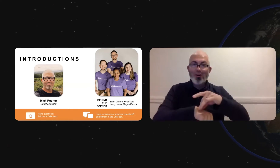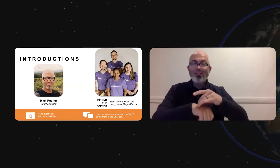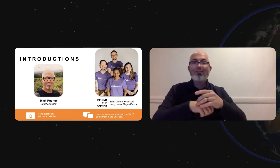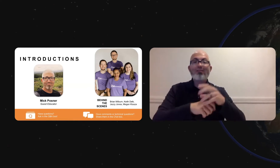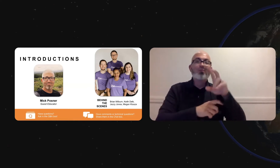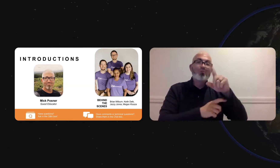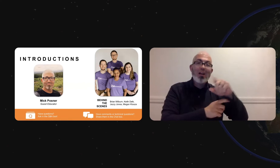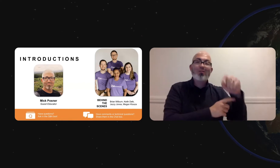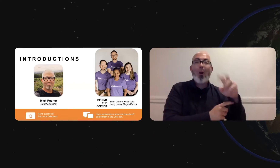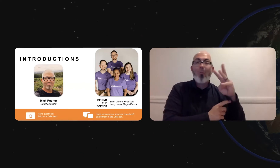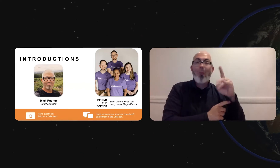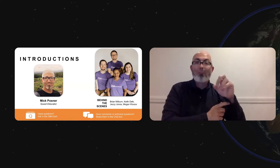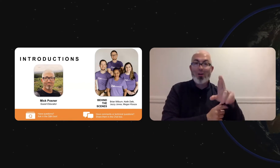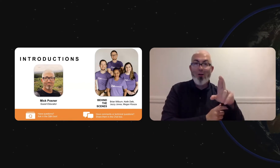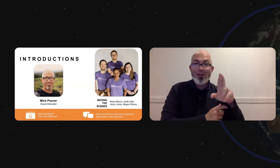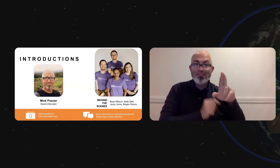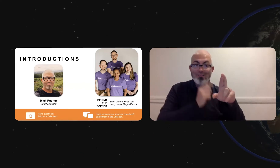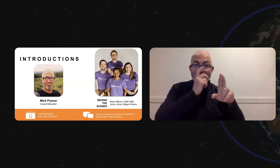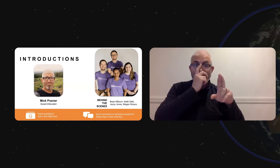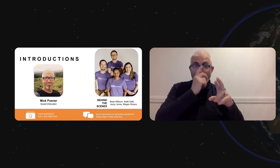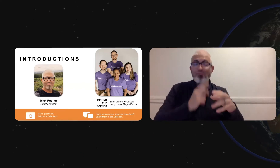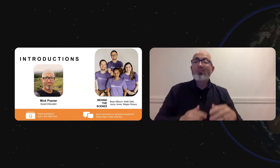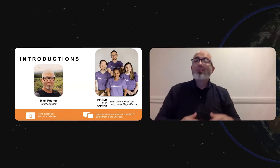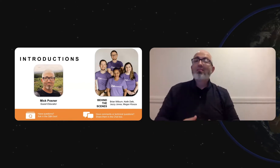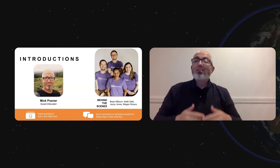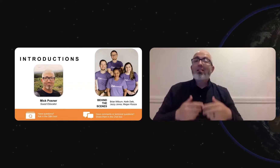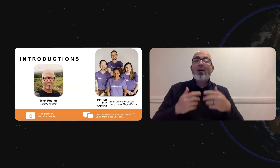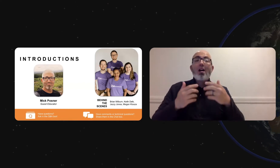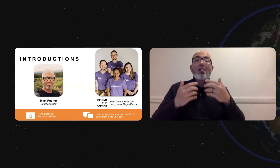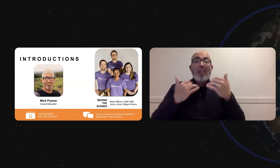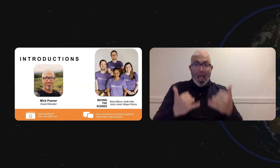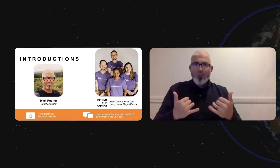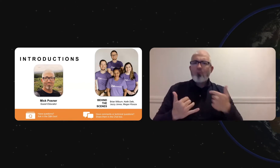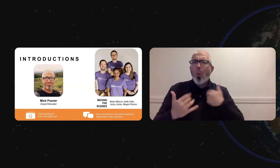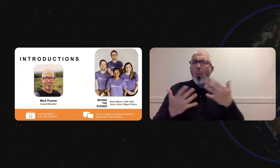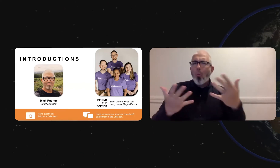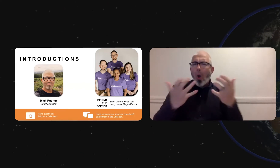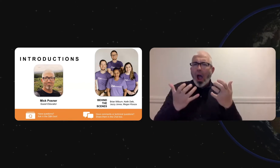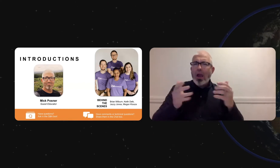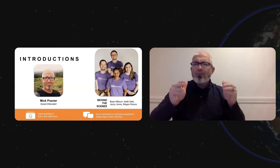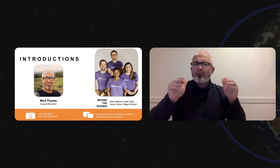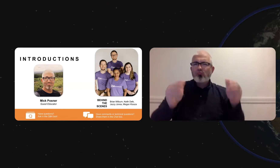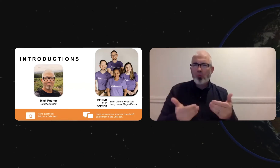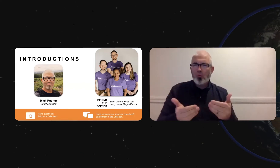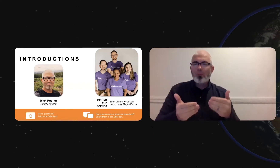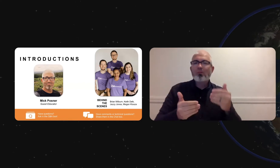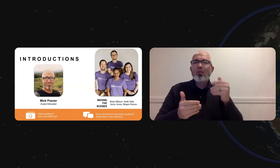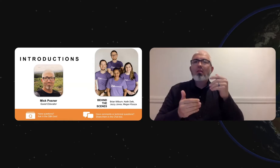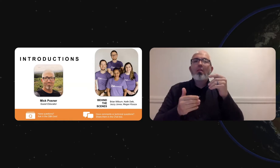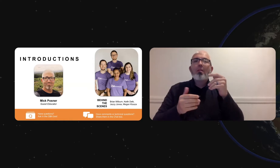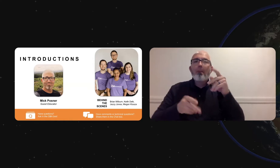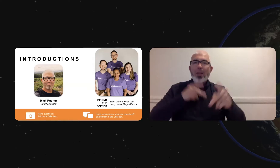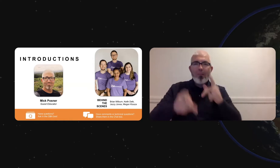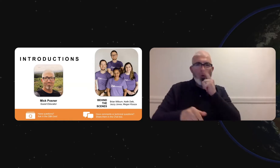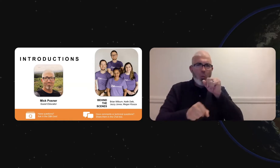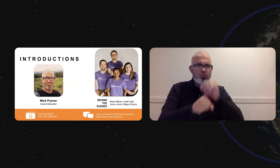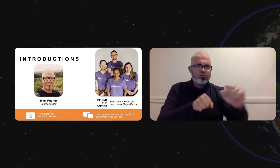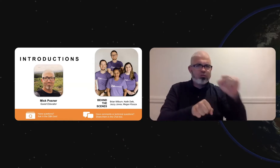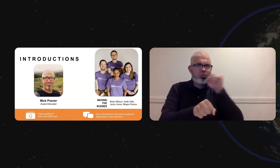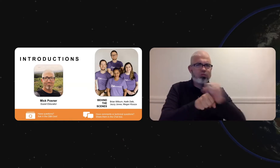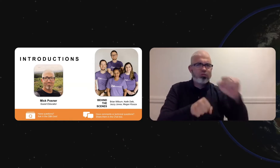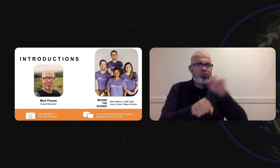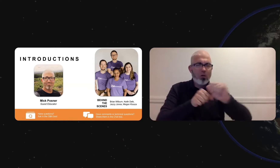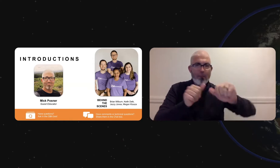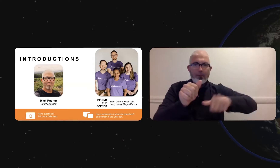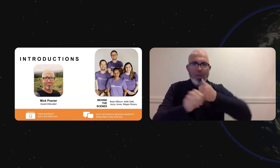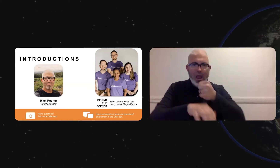Again, welcome to the 2020 Earth Day Webinar!